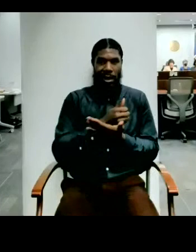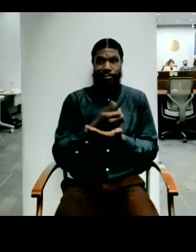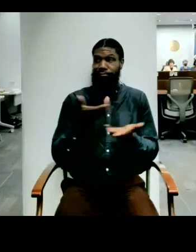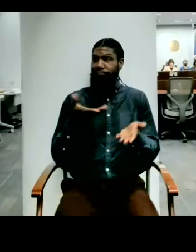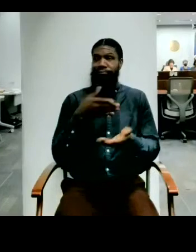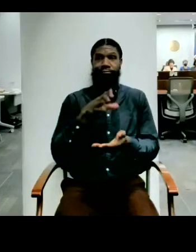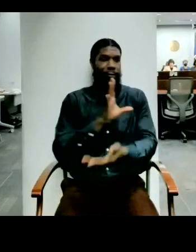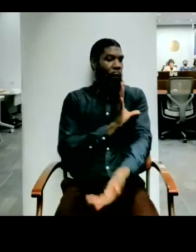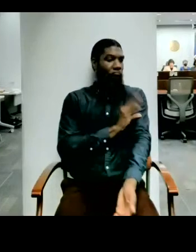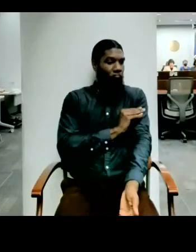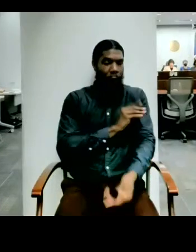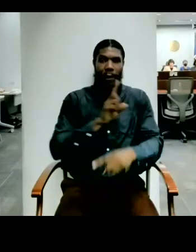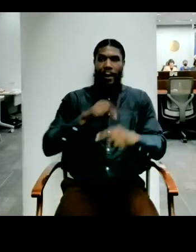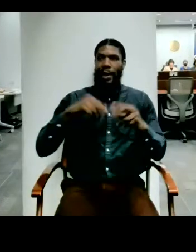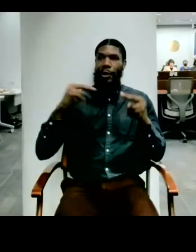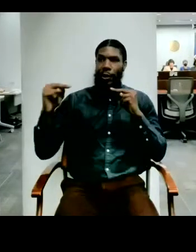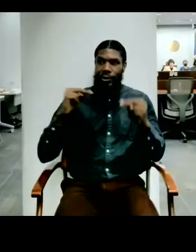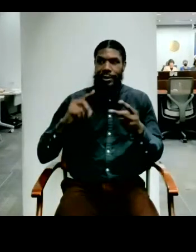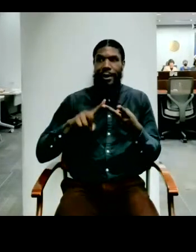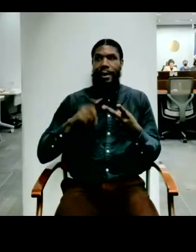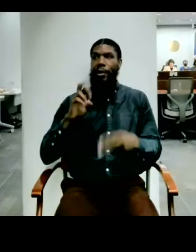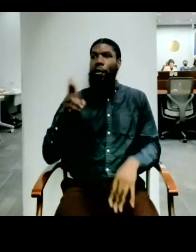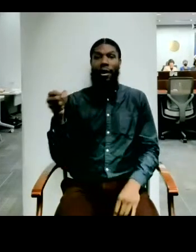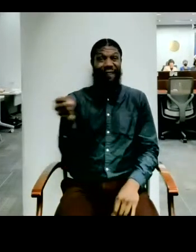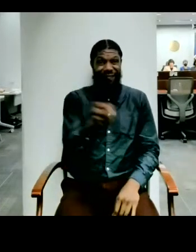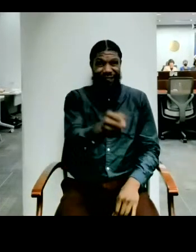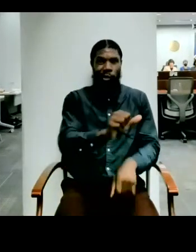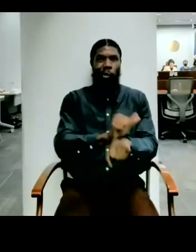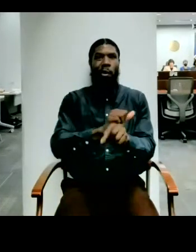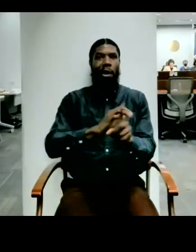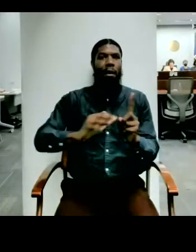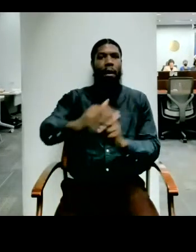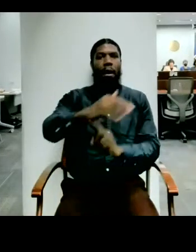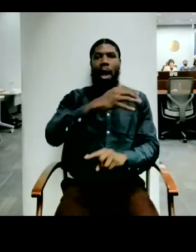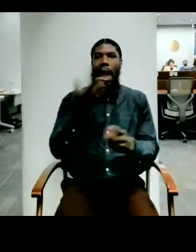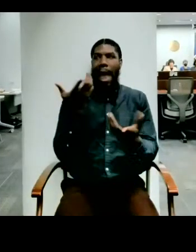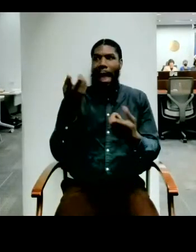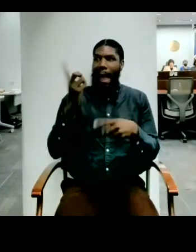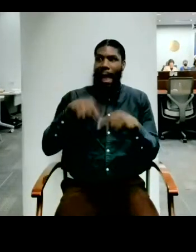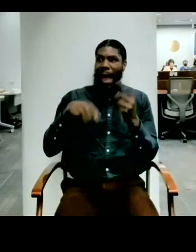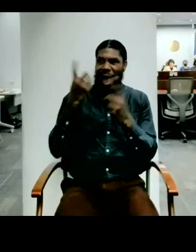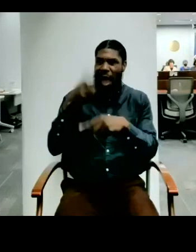where they are put into conditions that they can't really object to, including